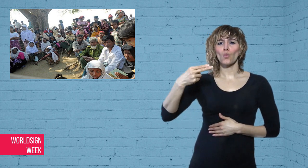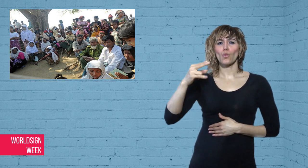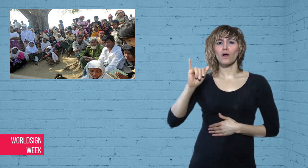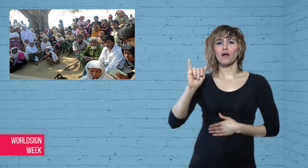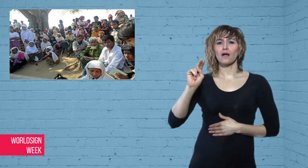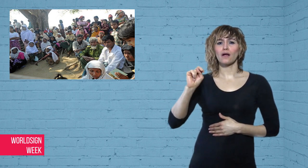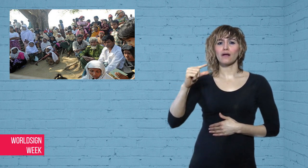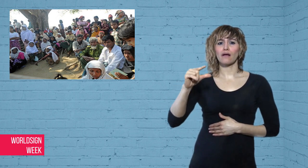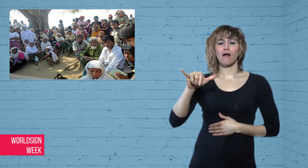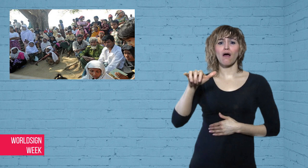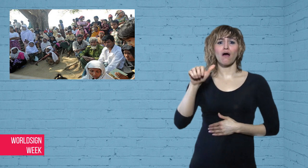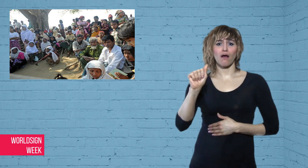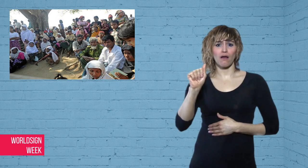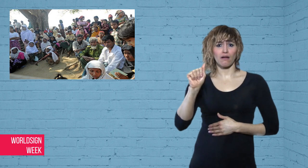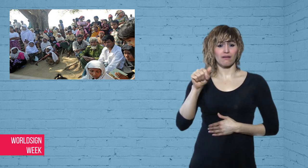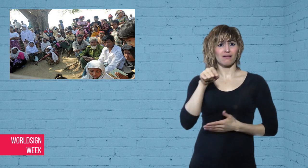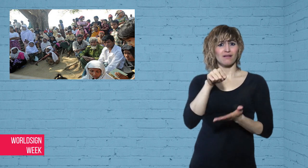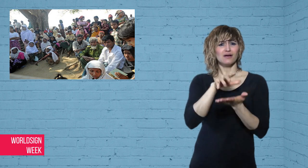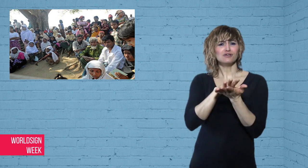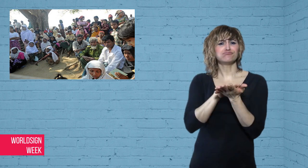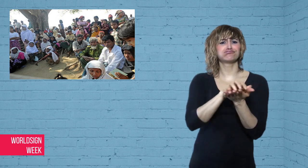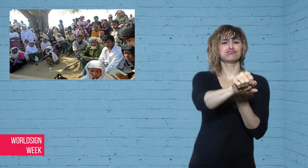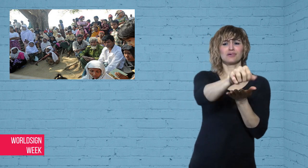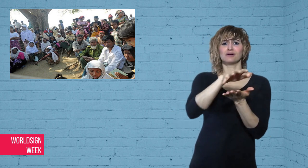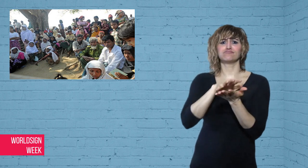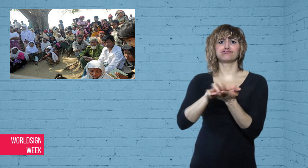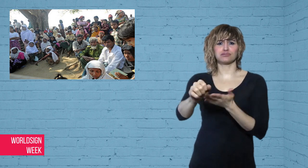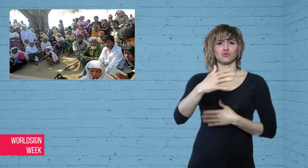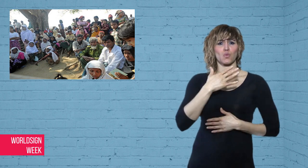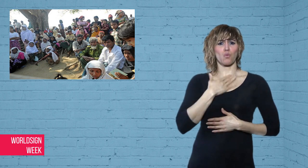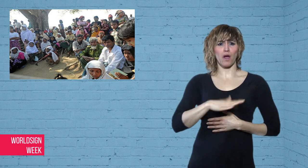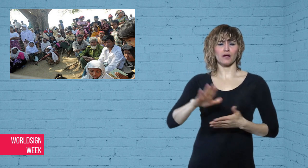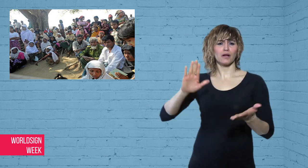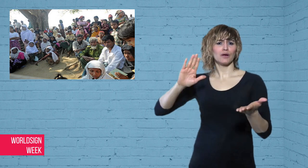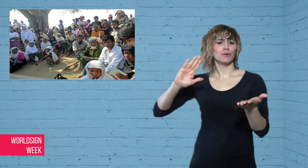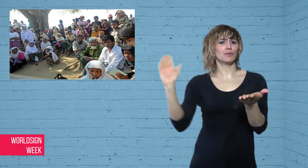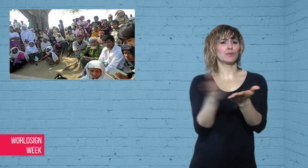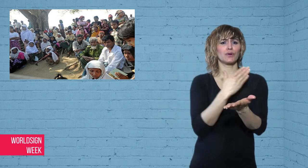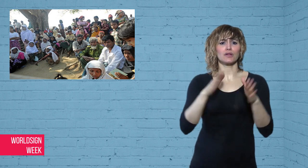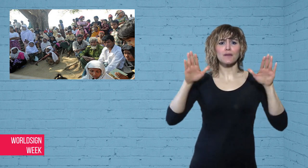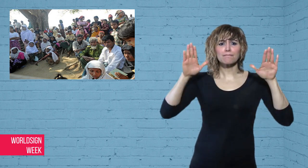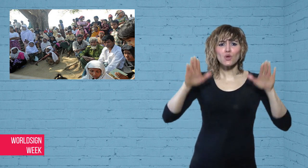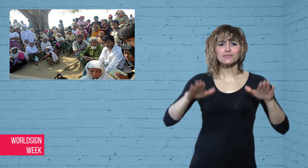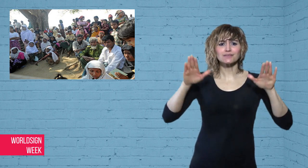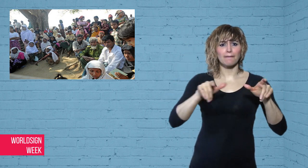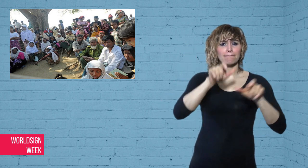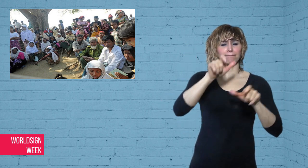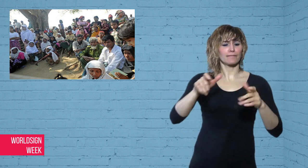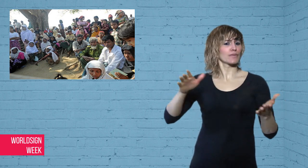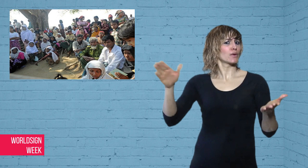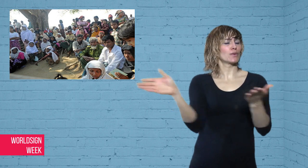against Muslims in the state of Rohingya.